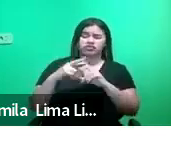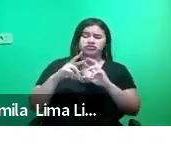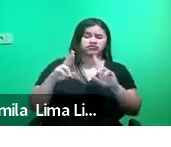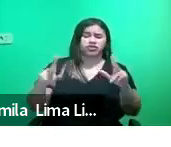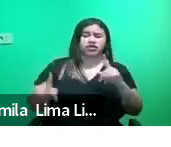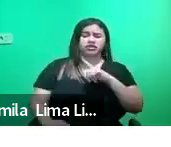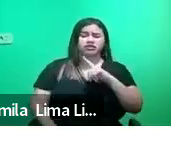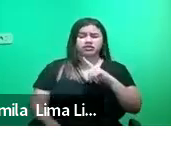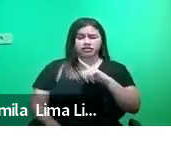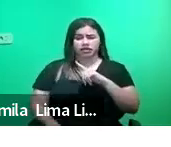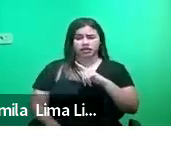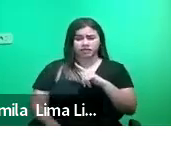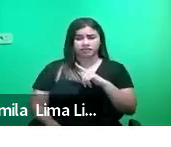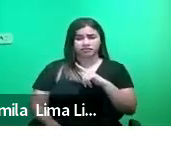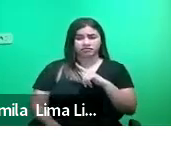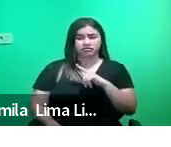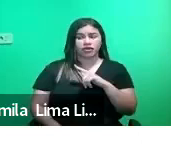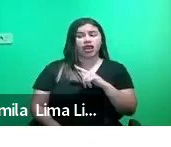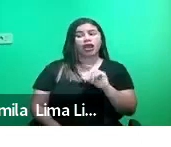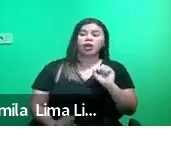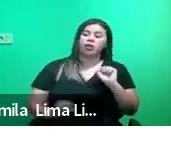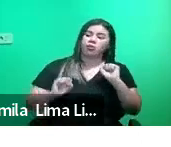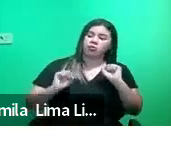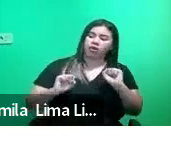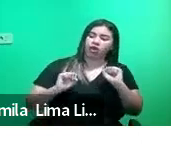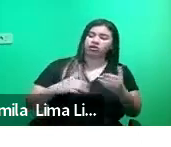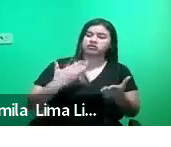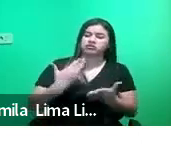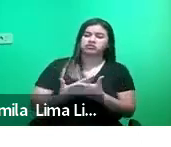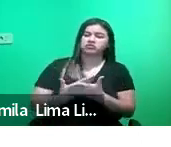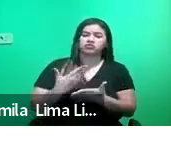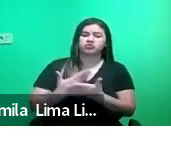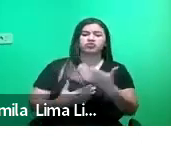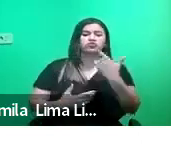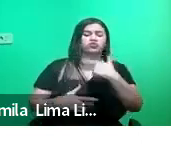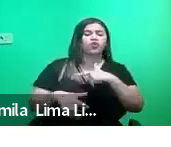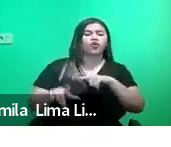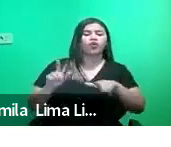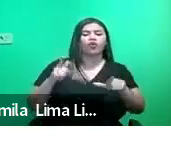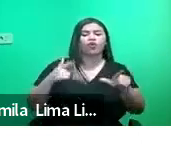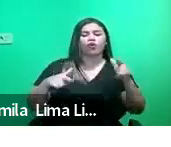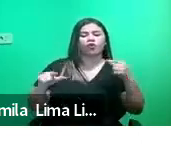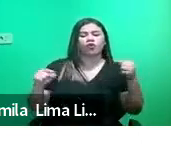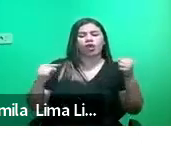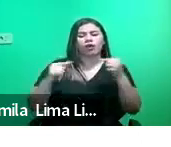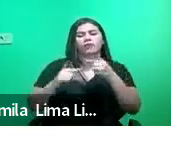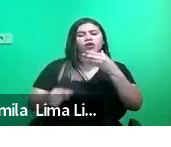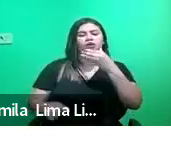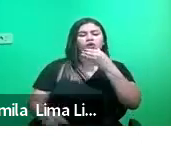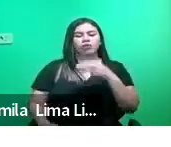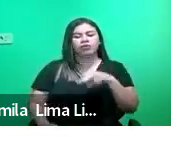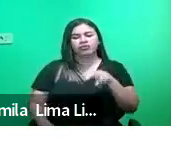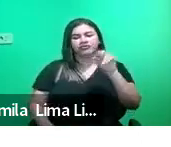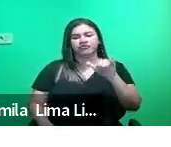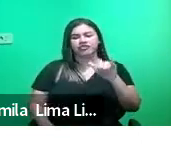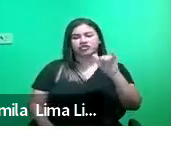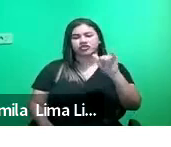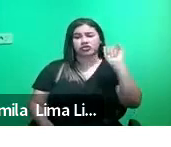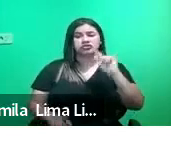then maybe well be well be other studies that speak support vagski's account, and I don't know about that